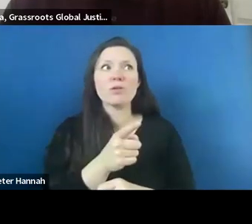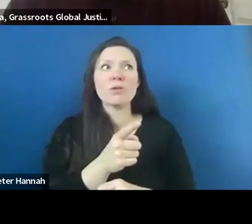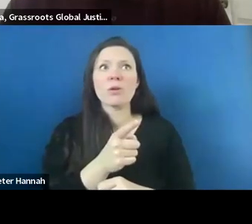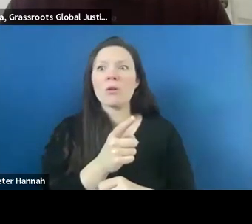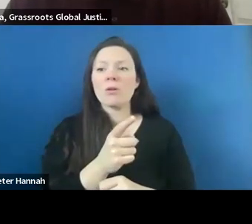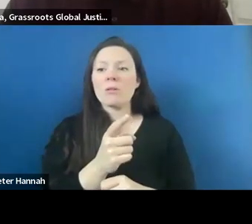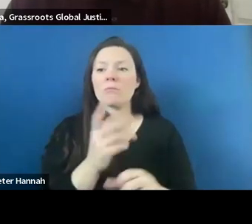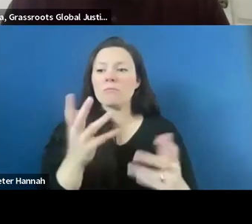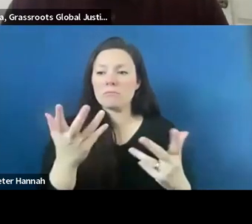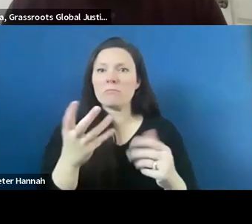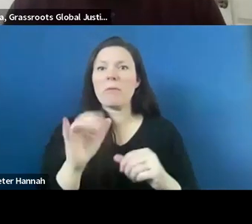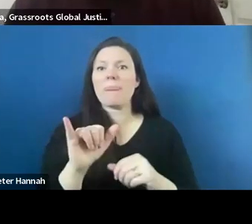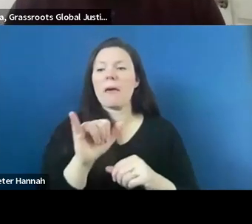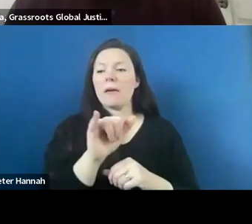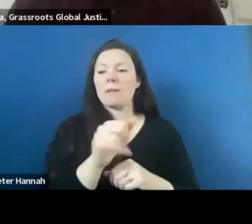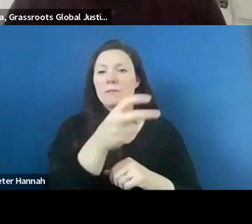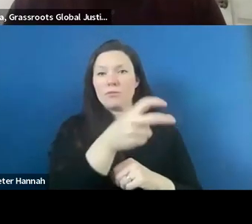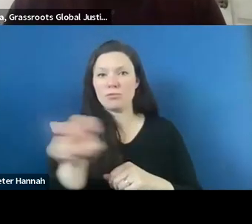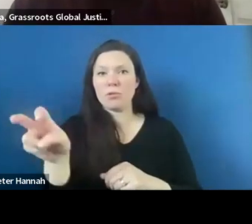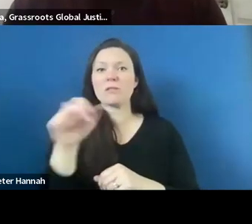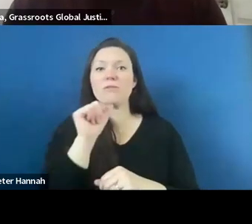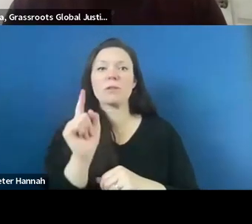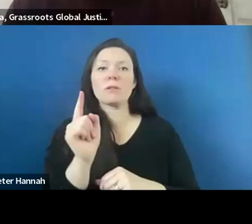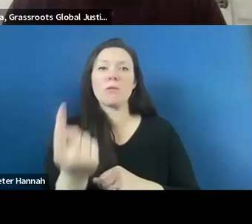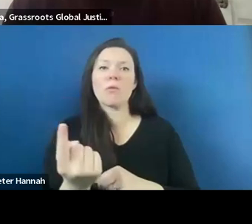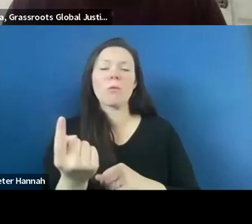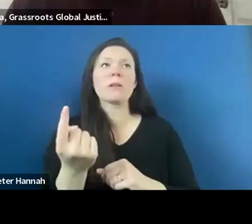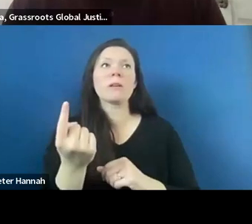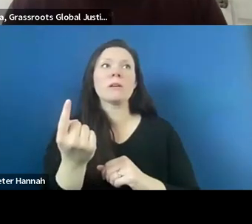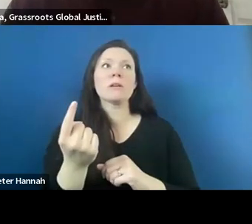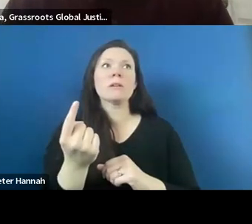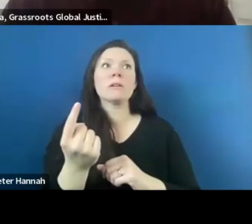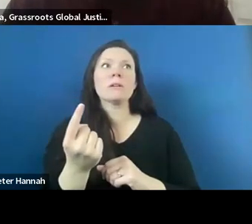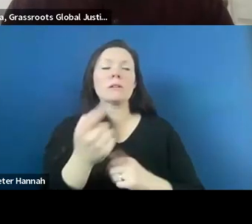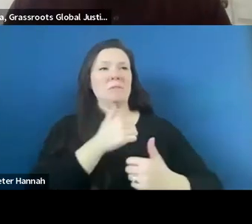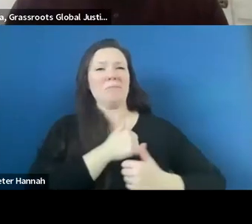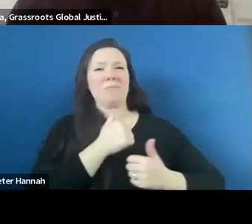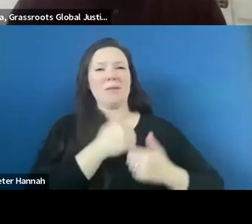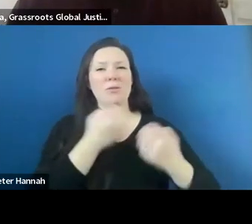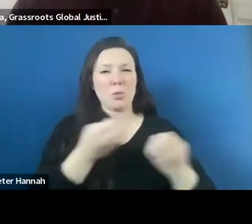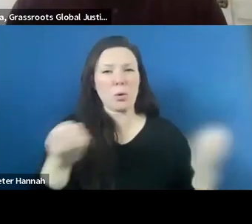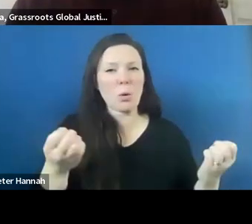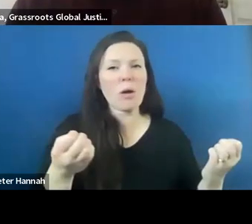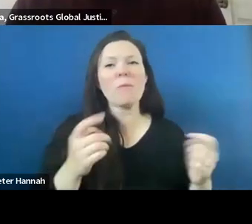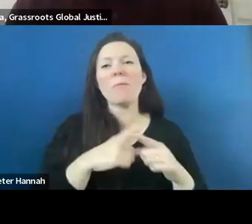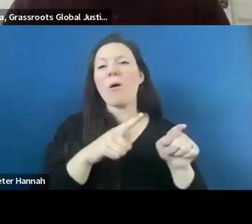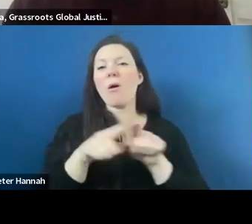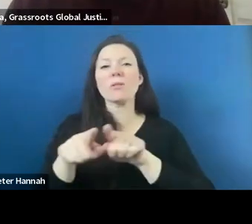the transferring of not only of military equipment but even human beings,